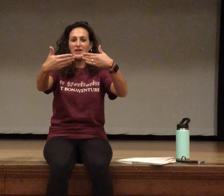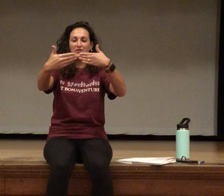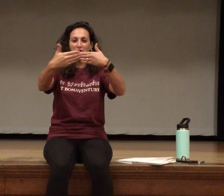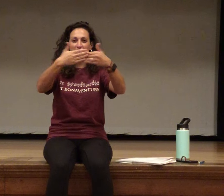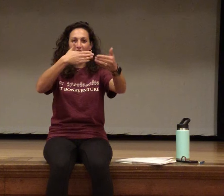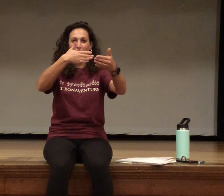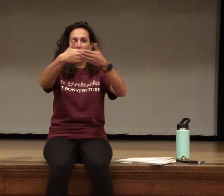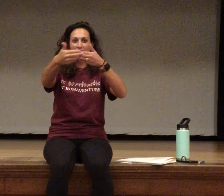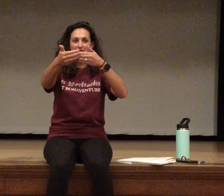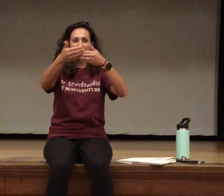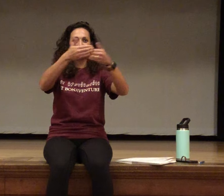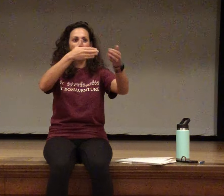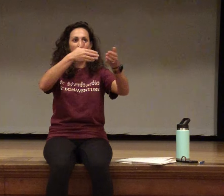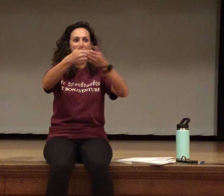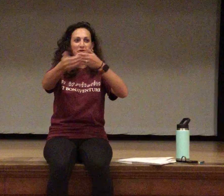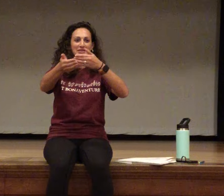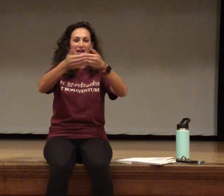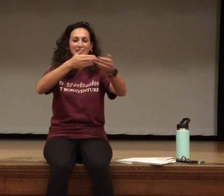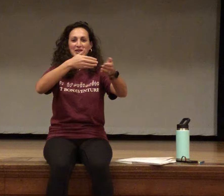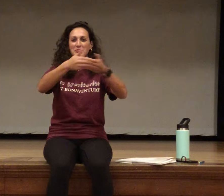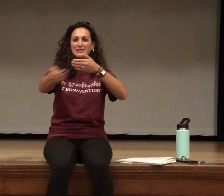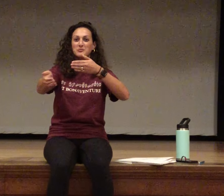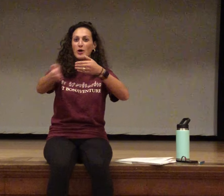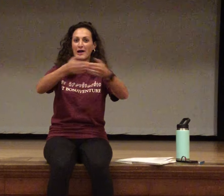if they're together like this it's a totally different sign and it means whatever